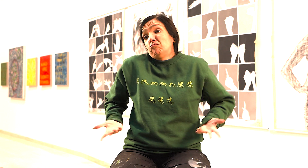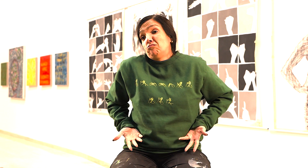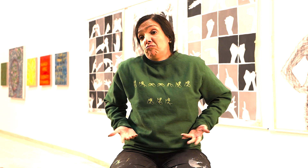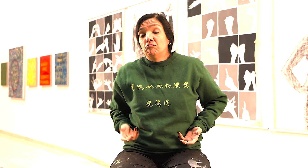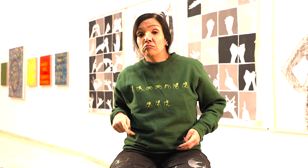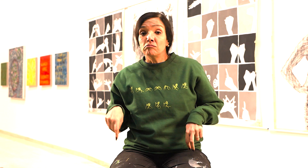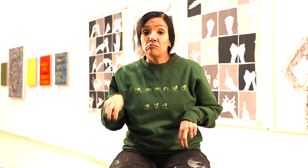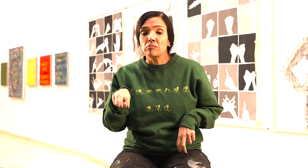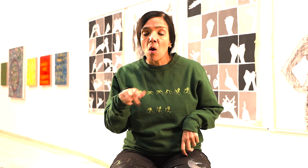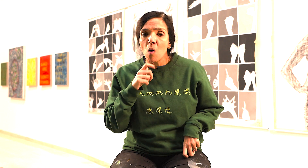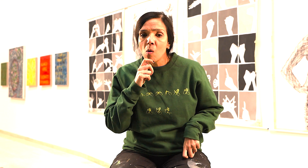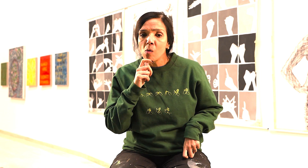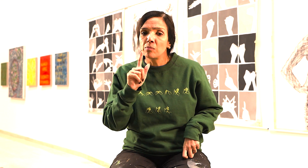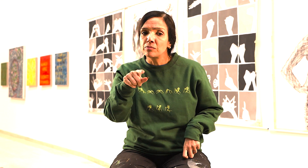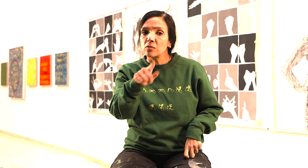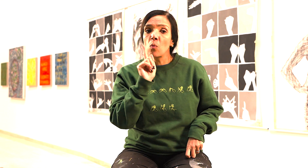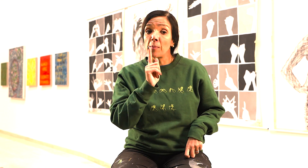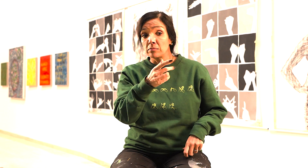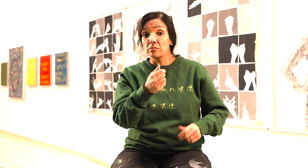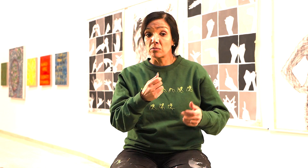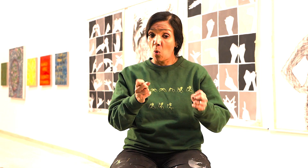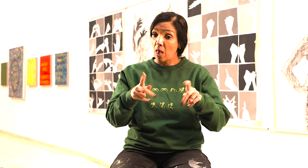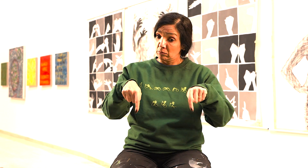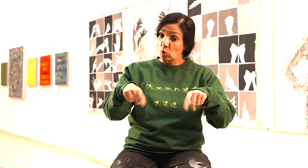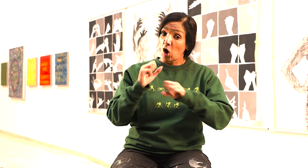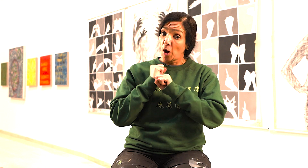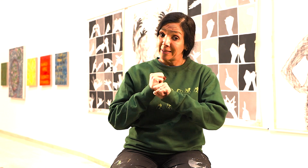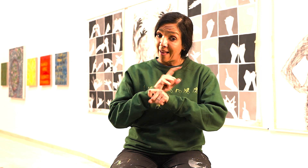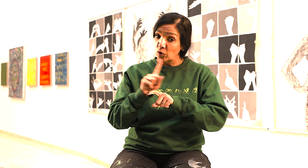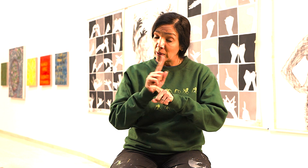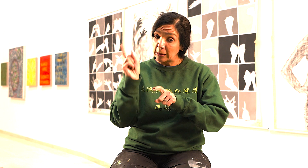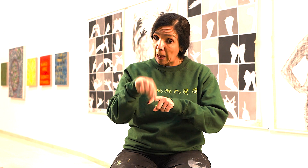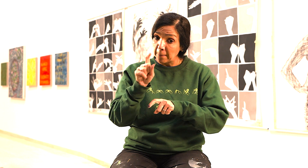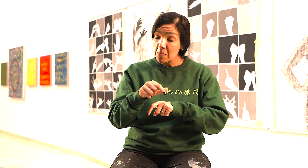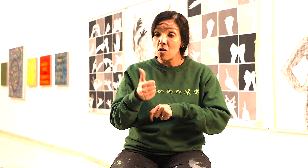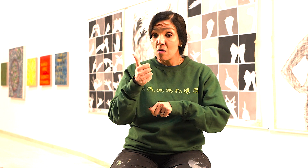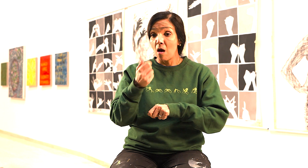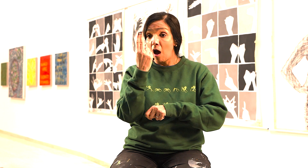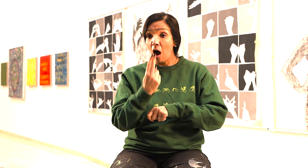I thought, "Well, there's no harm in that. Why not?" So, I went along, and the woman said, "You have to be committed